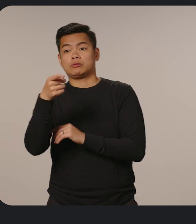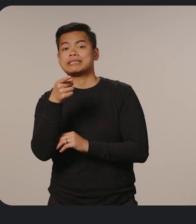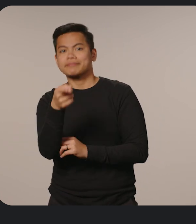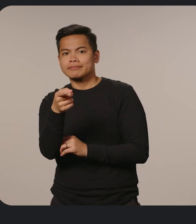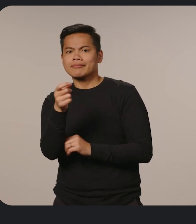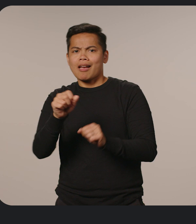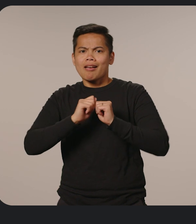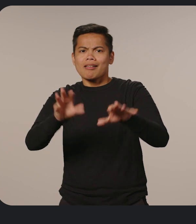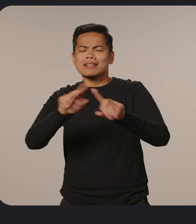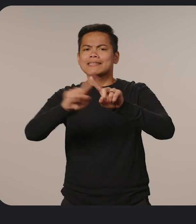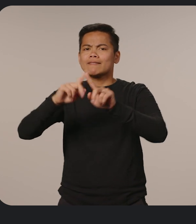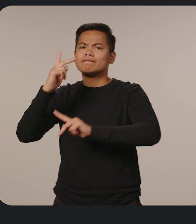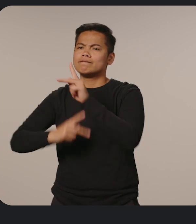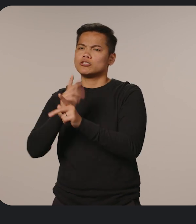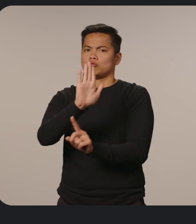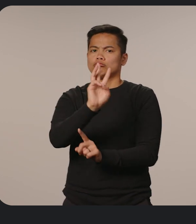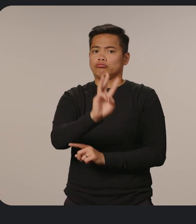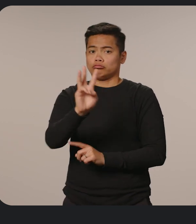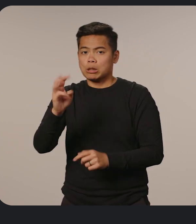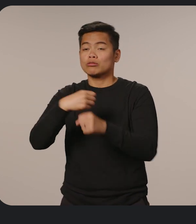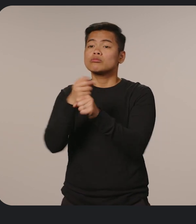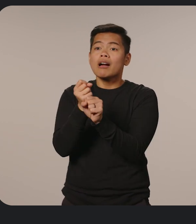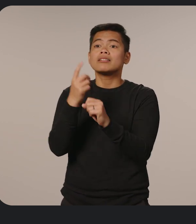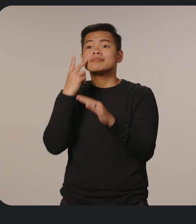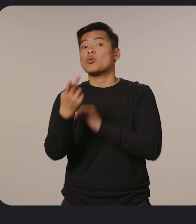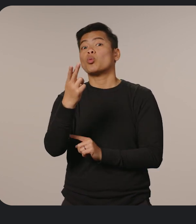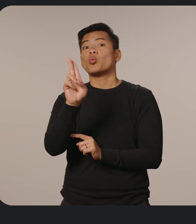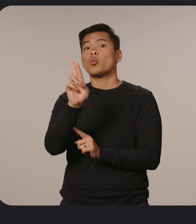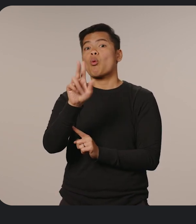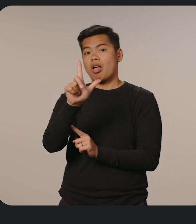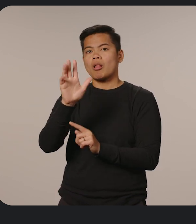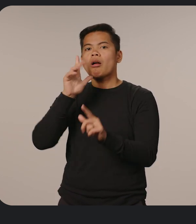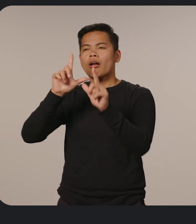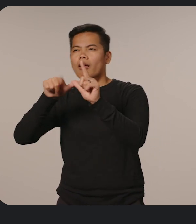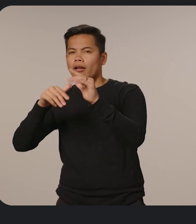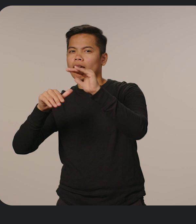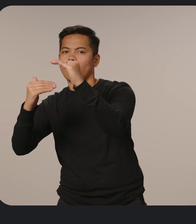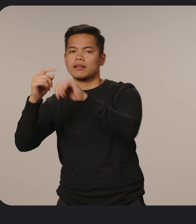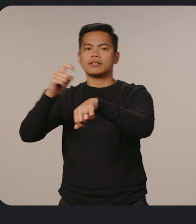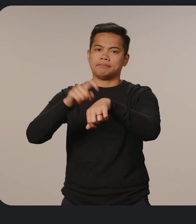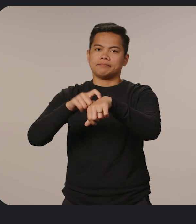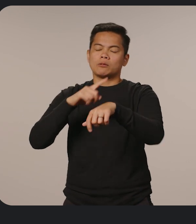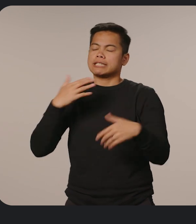versions of your site and generate a preview URL that expires after a set time